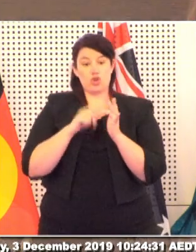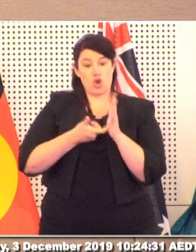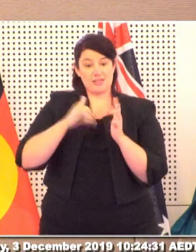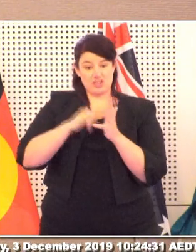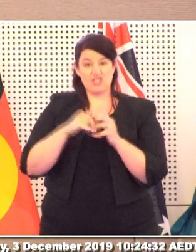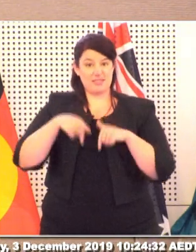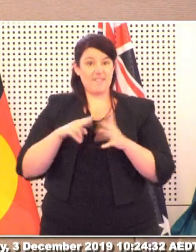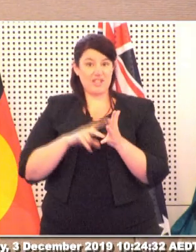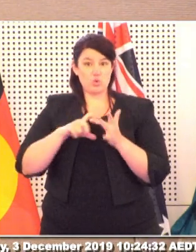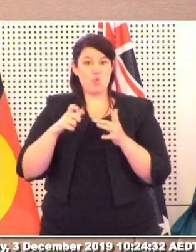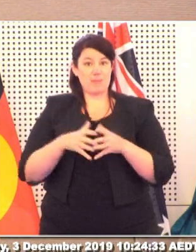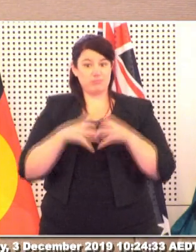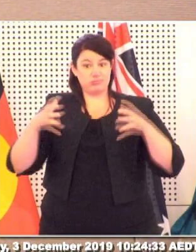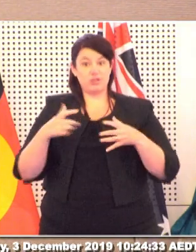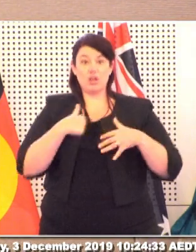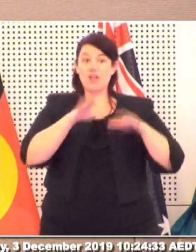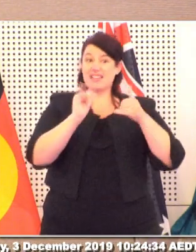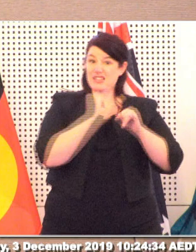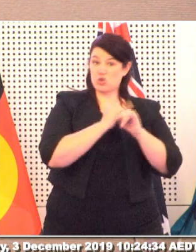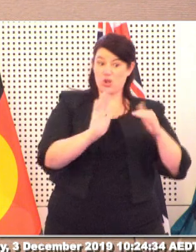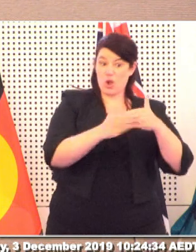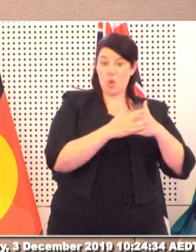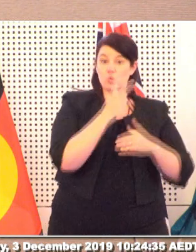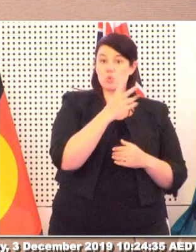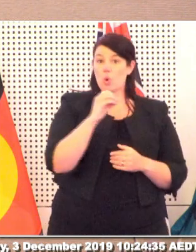It was really – they were closed down in 2008.